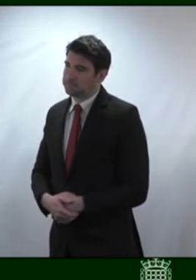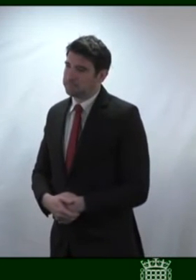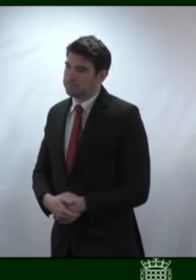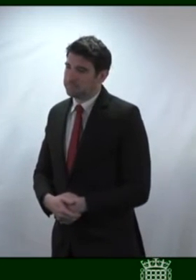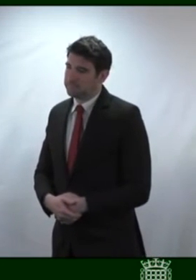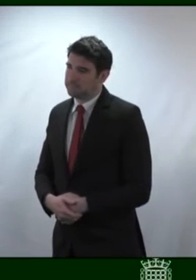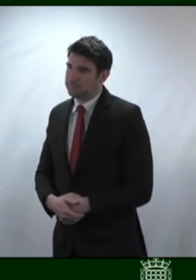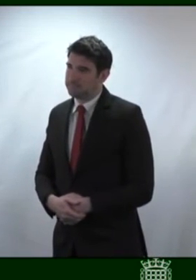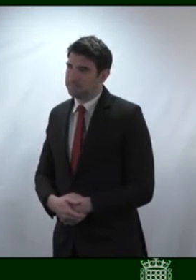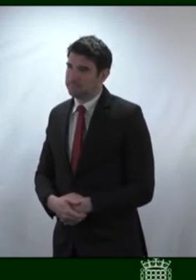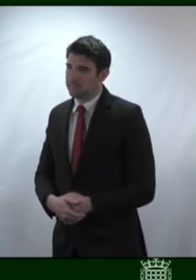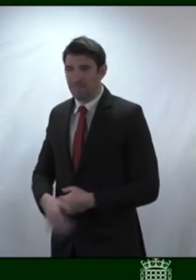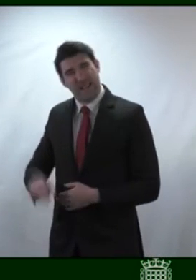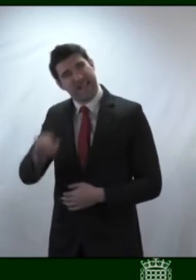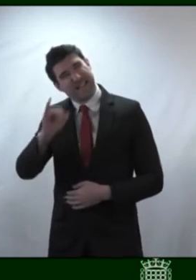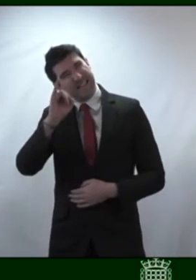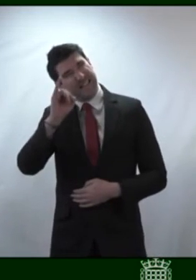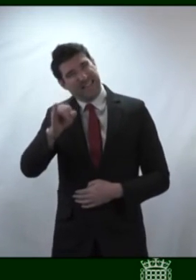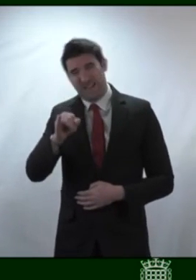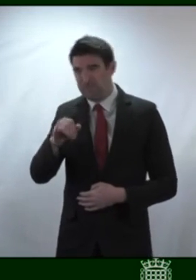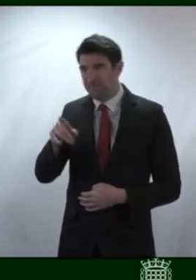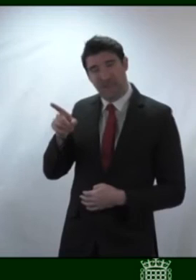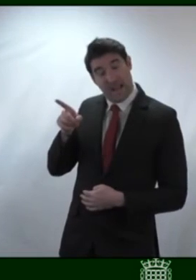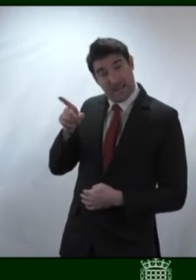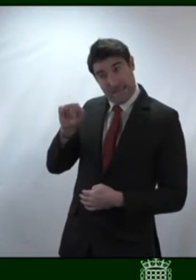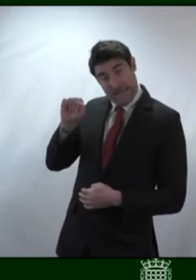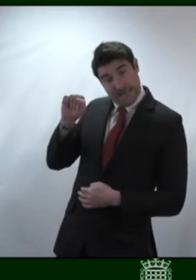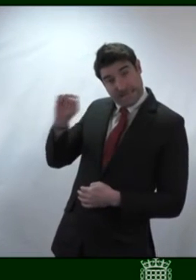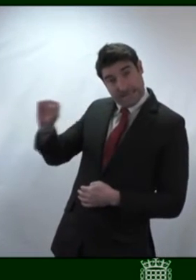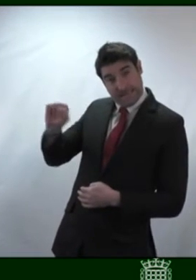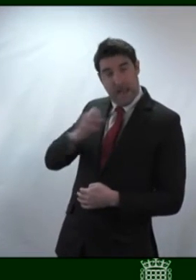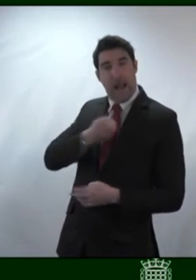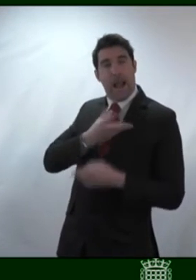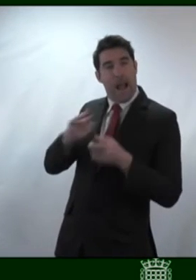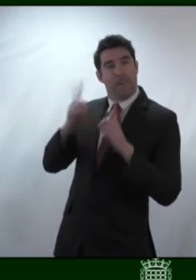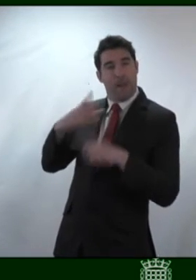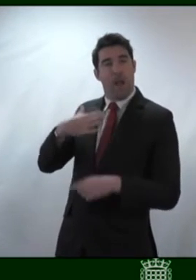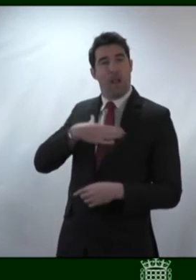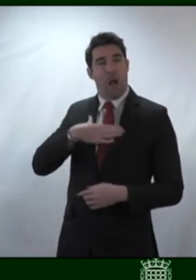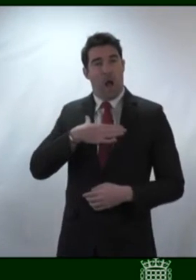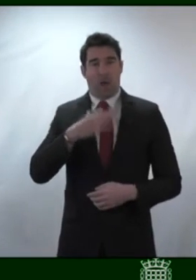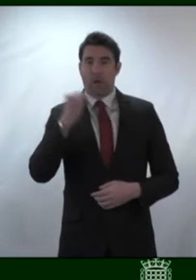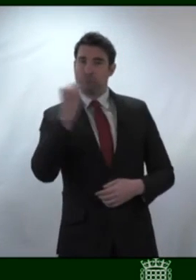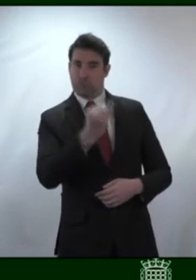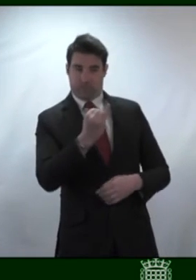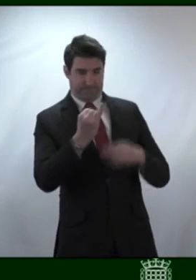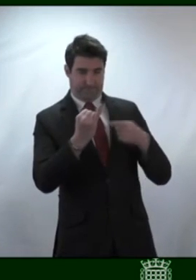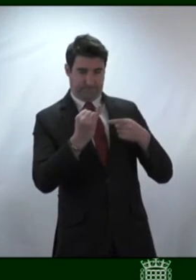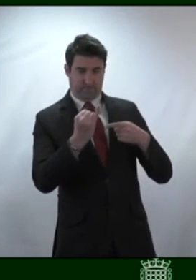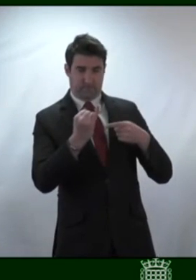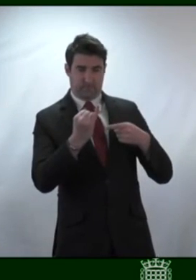of plan of his own, except I seem to remember that he was the mastermind author of the